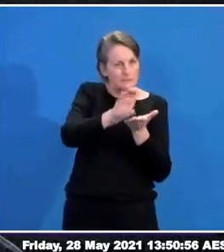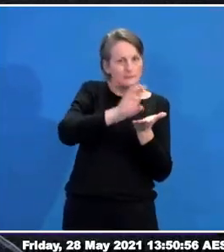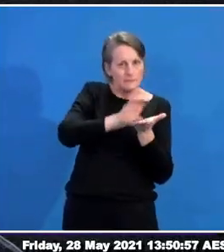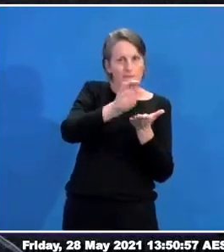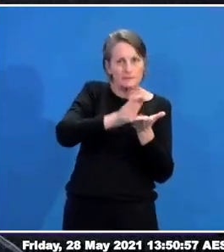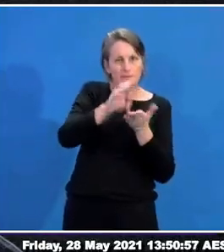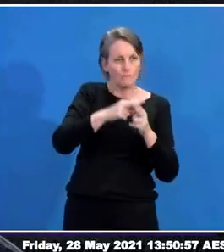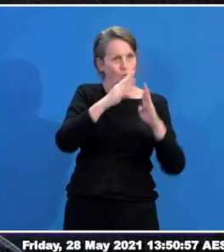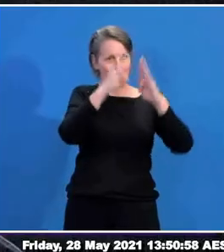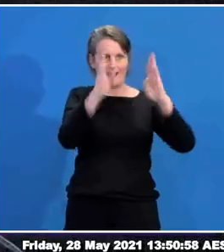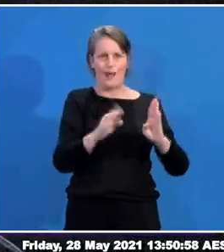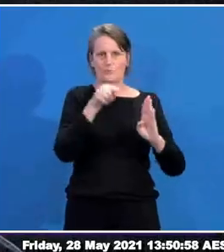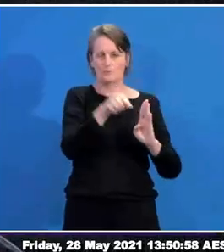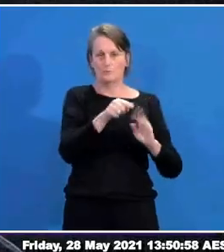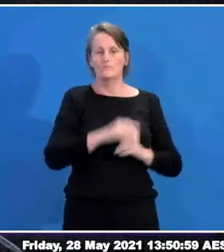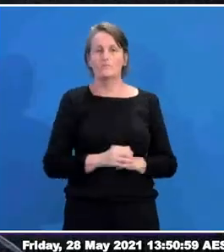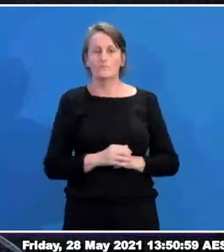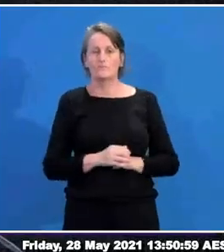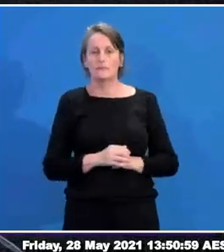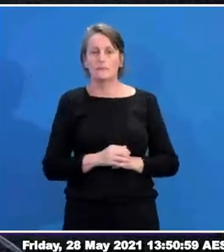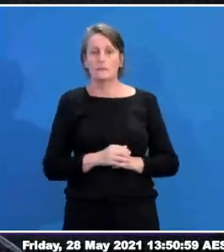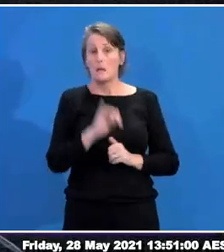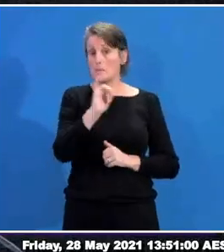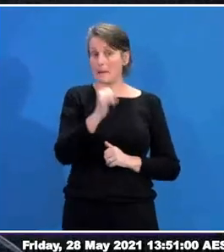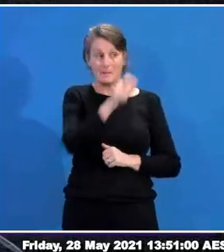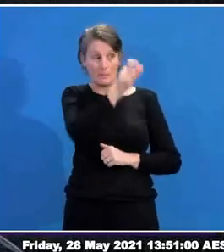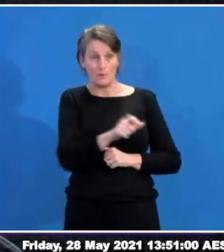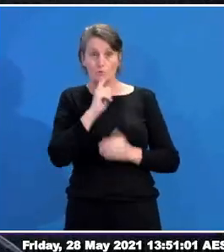The participant might also do a reasonable rent contribution, and then on top